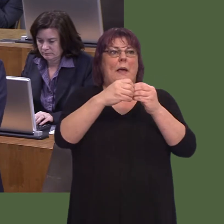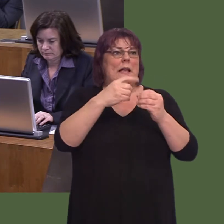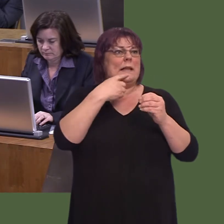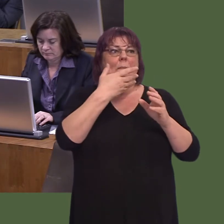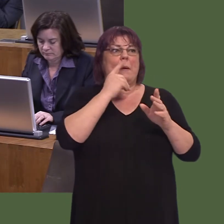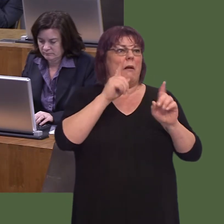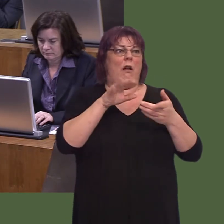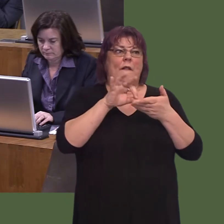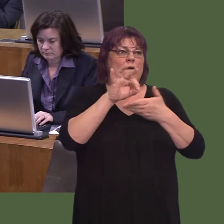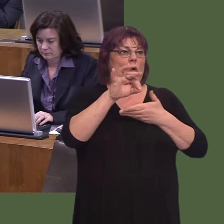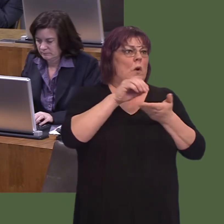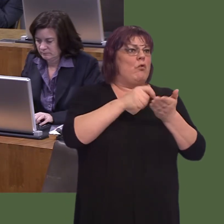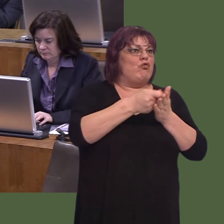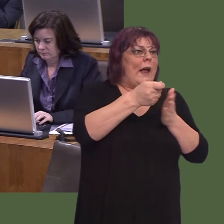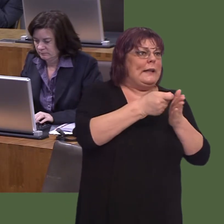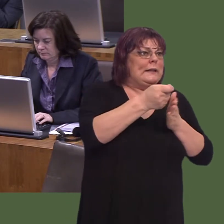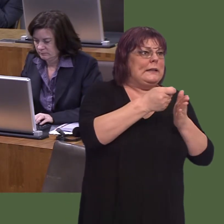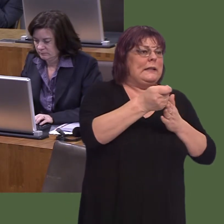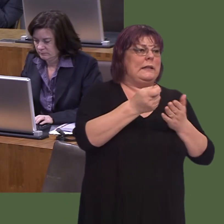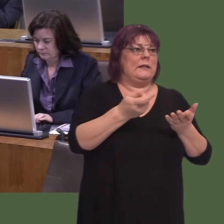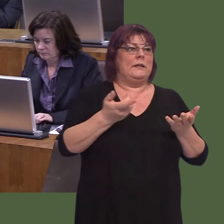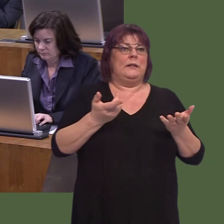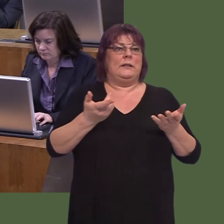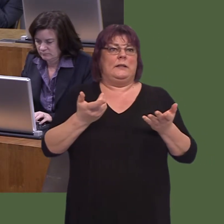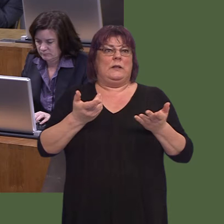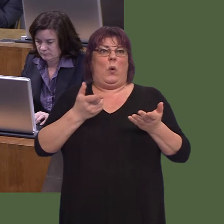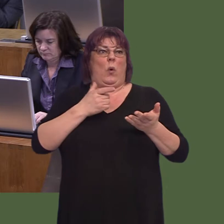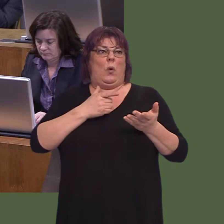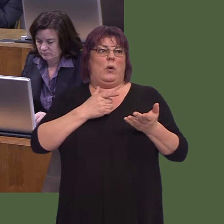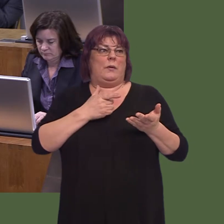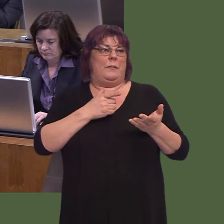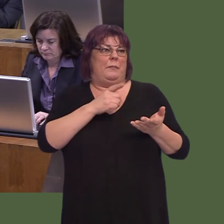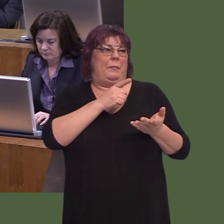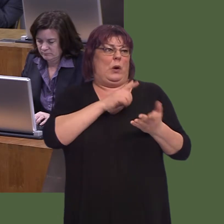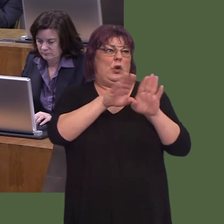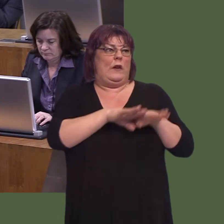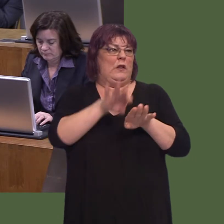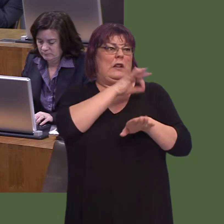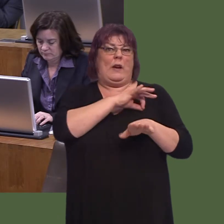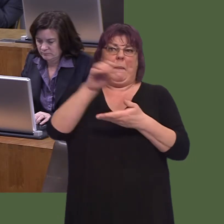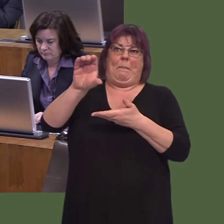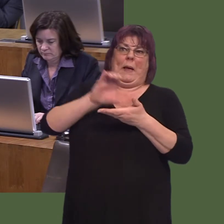are still a problem for people on universal credit. There are other issues as well that surround the implementation of universal credit, such